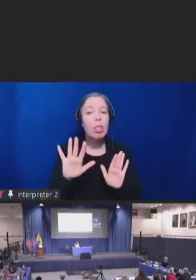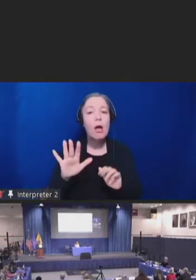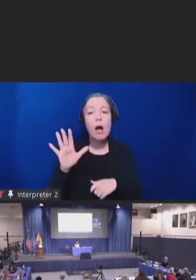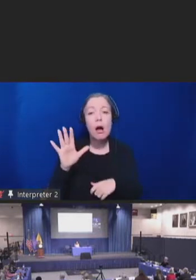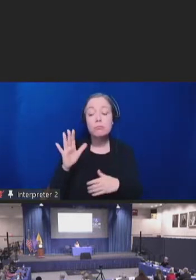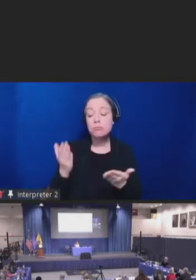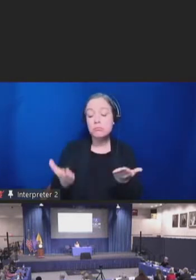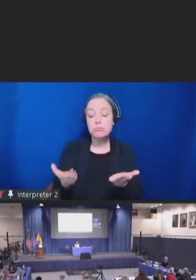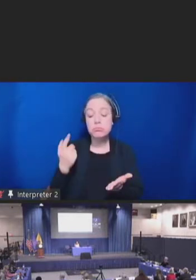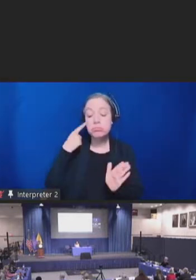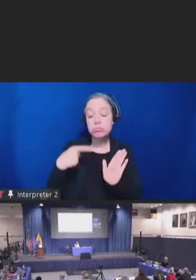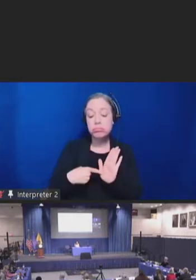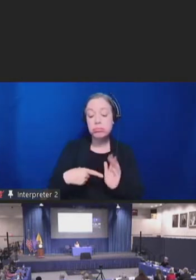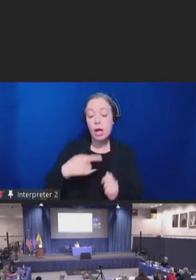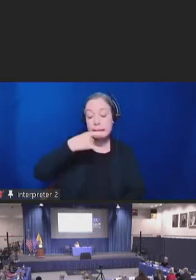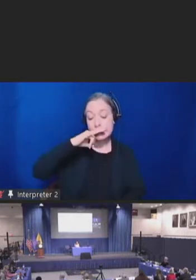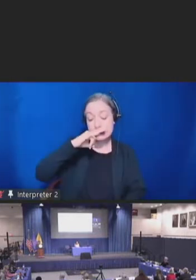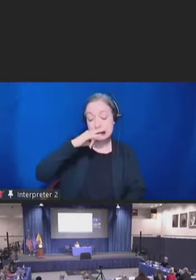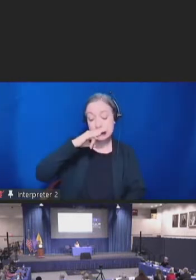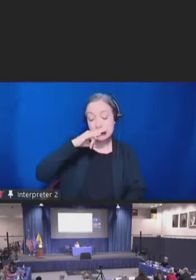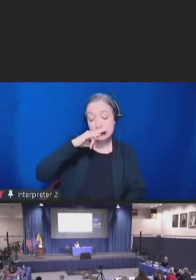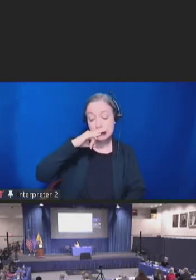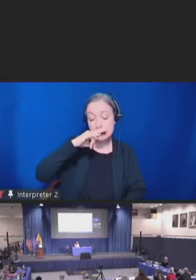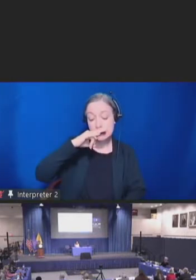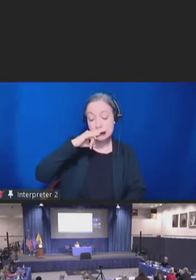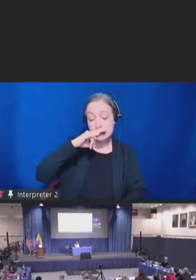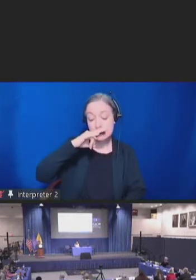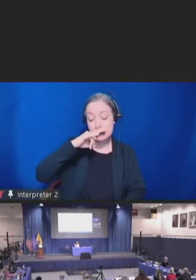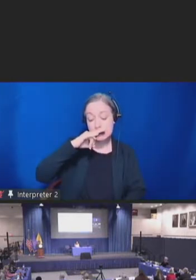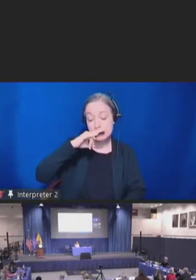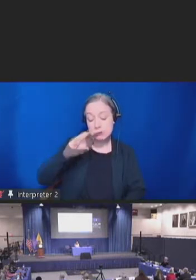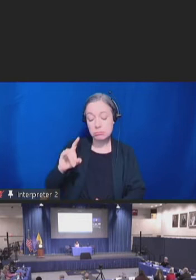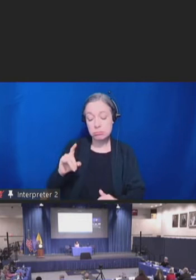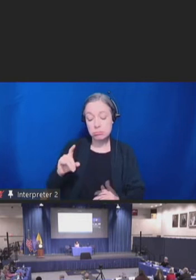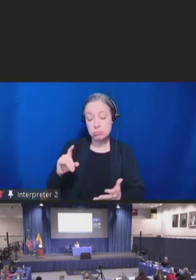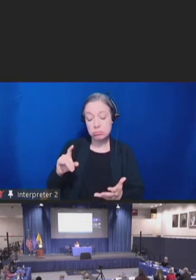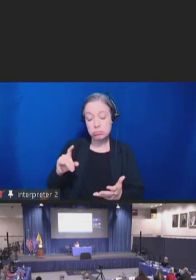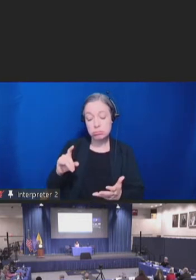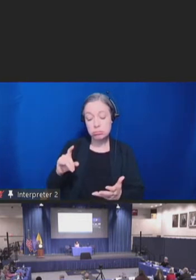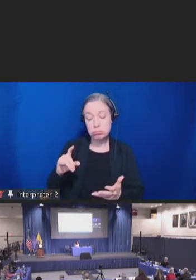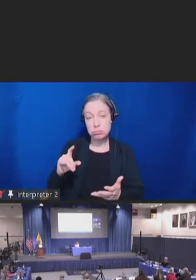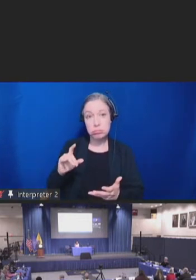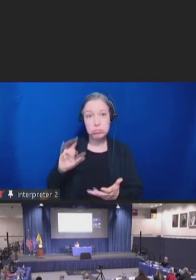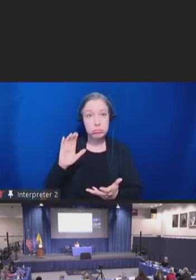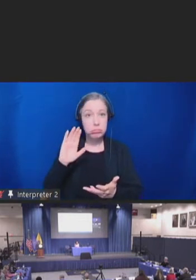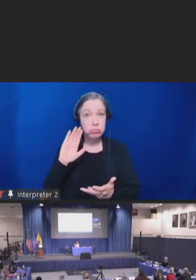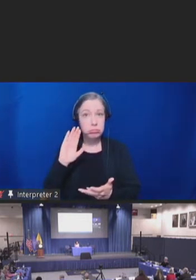Perhaps kids who appear unvaccinated or under vaccinated in the VSD in fact have gotten vaccines elsewhere.